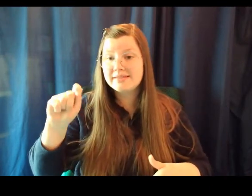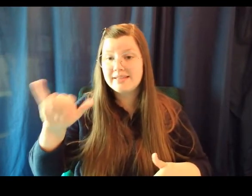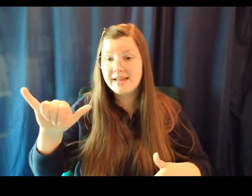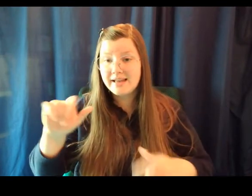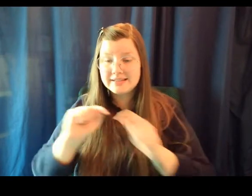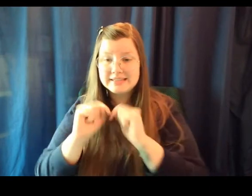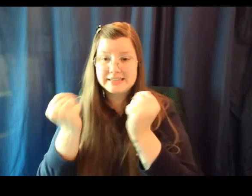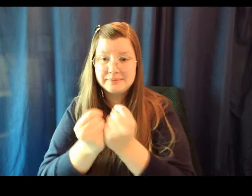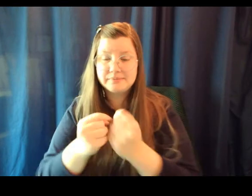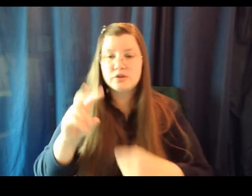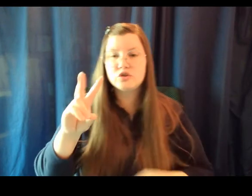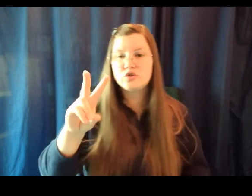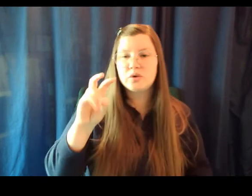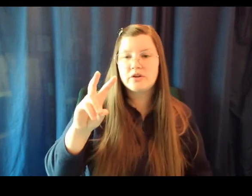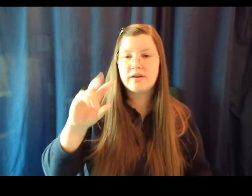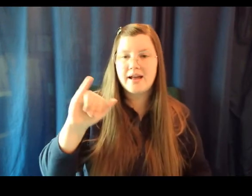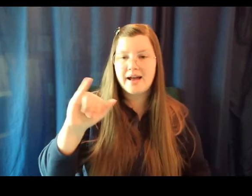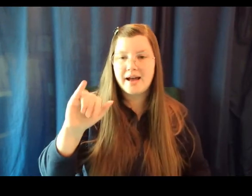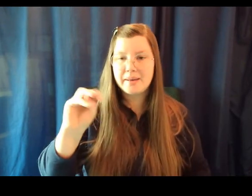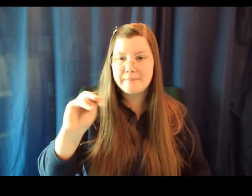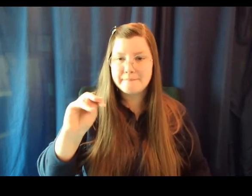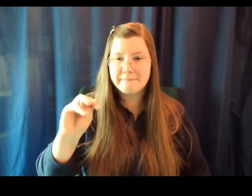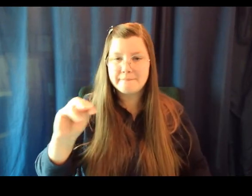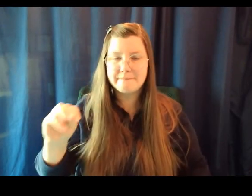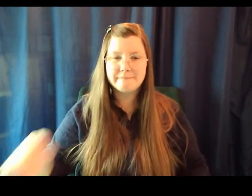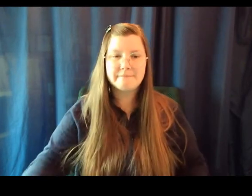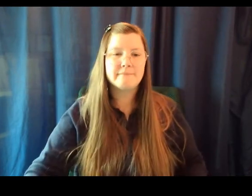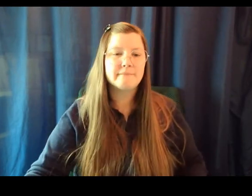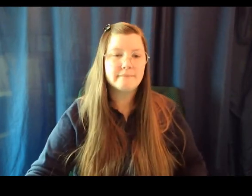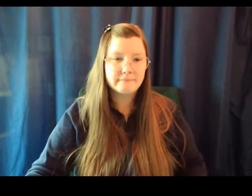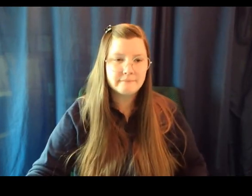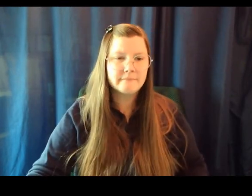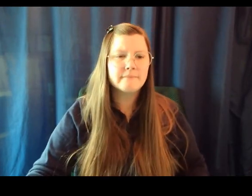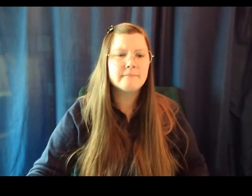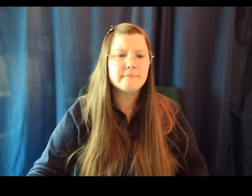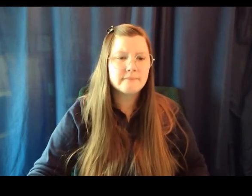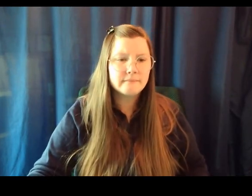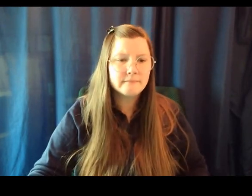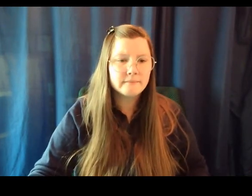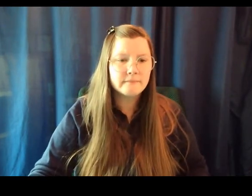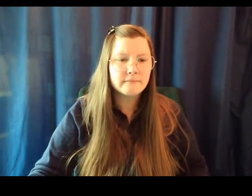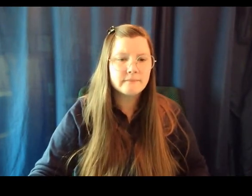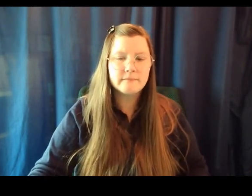200 IM- Aiden Eno 2:27.48; 50 Freestyle- Mate’ Pallos 100 Fly- Jeff Plum 100 Freestyle- Arman Rahbarrad